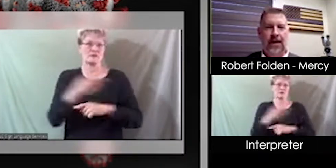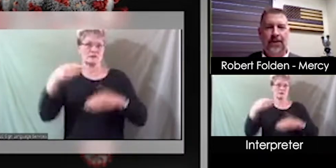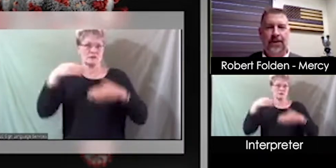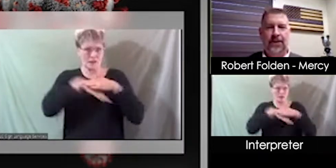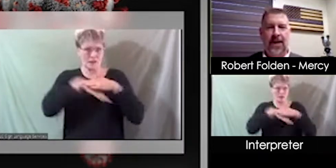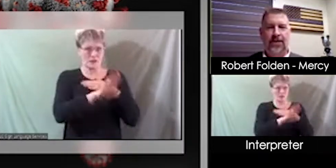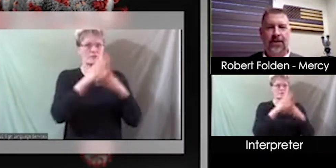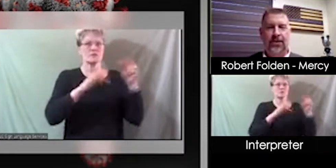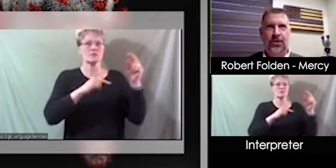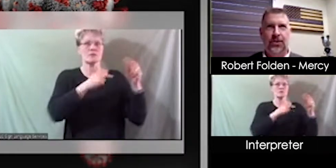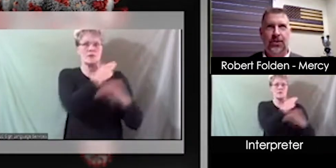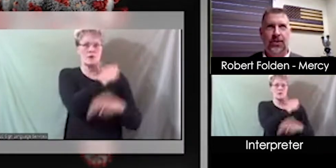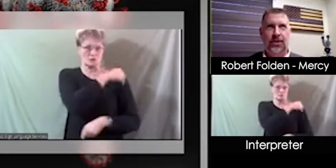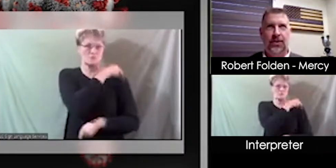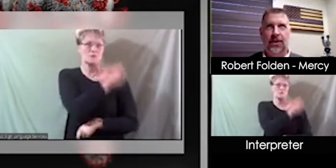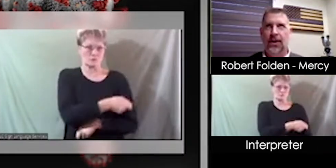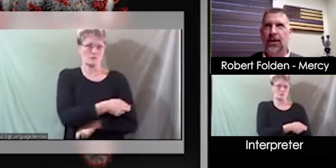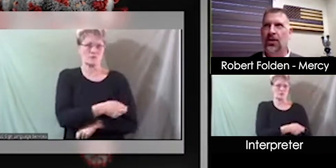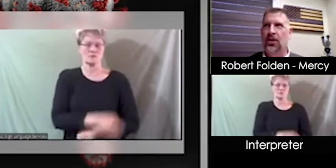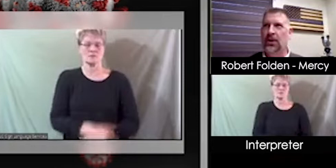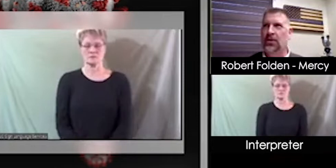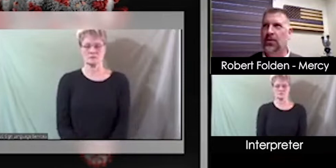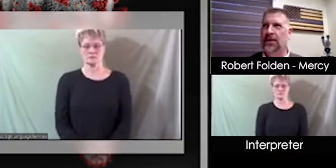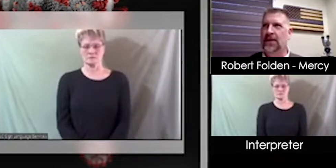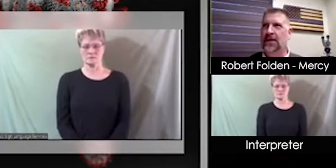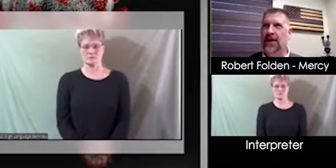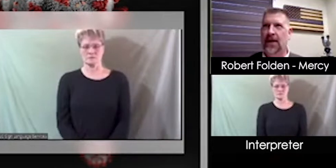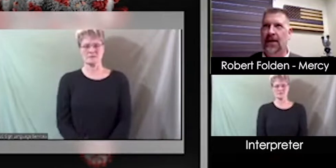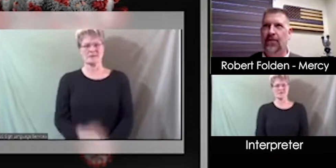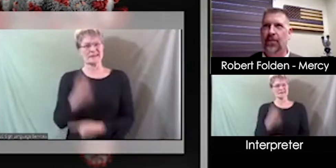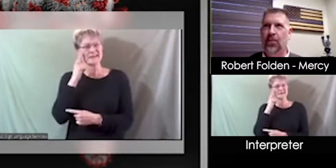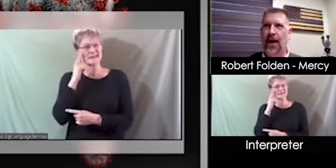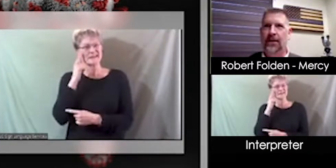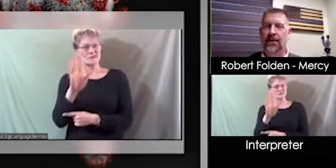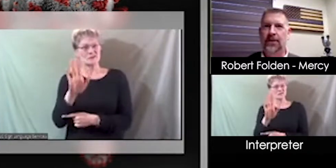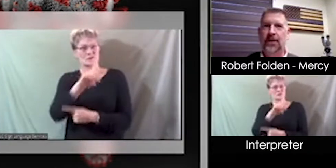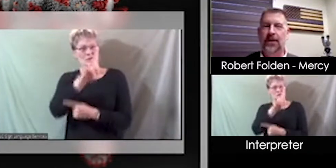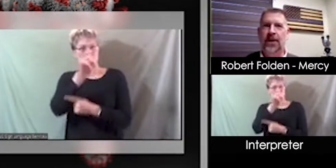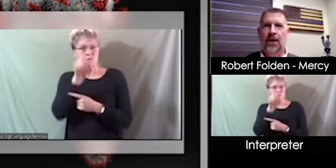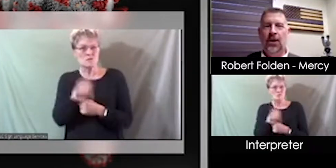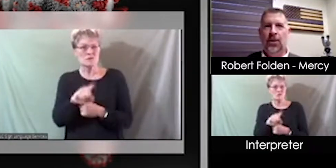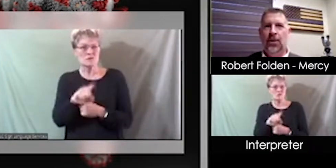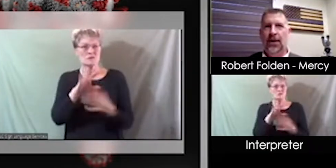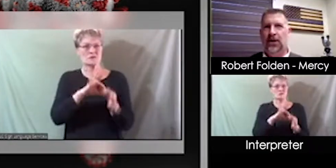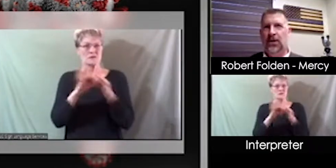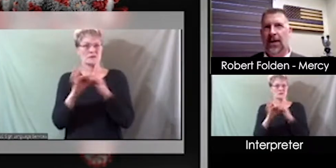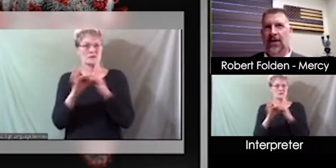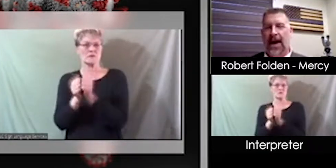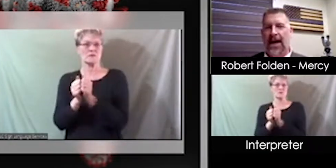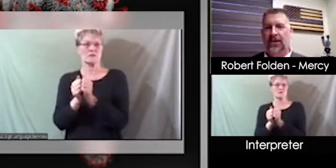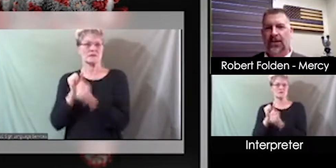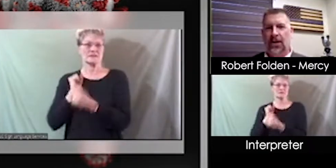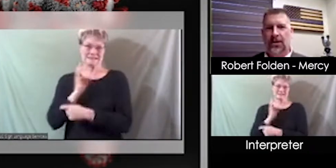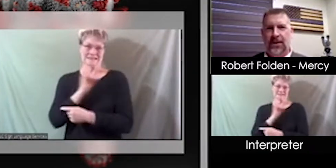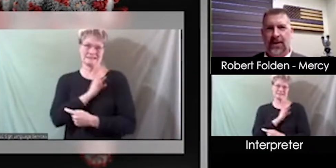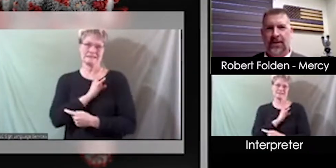back to staff concern, and I think your question was deviating from practice, but we actually we haven't asked our staff